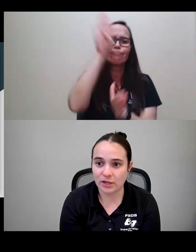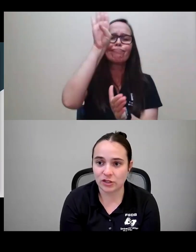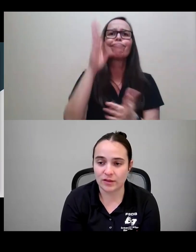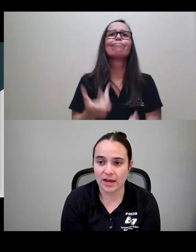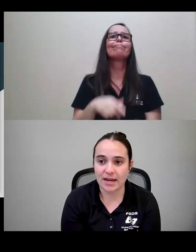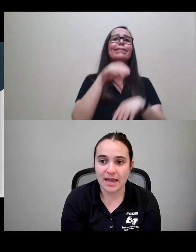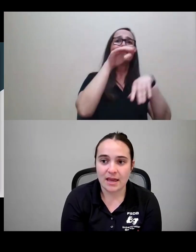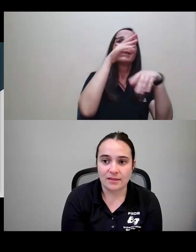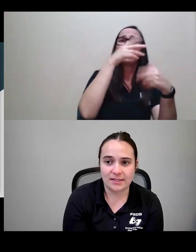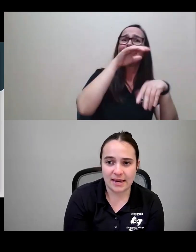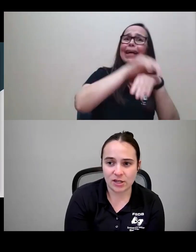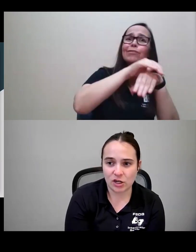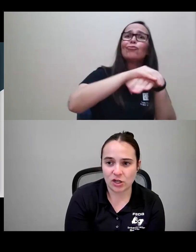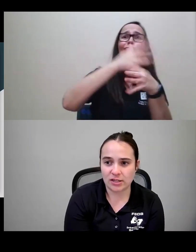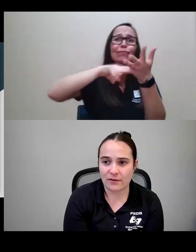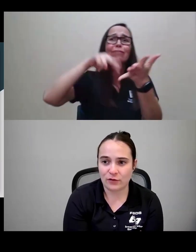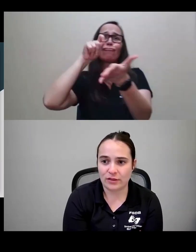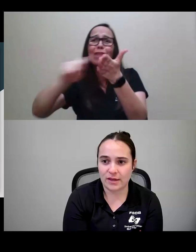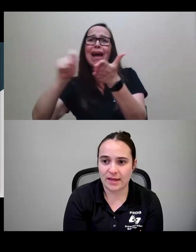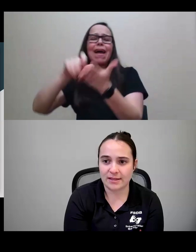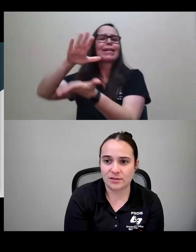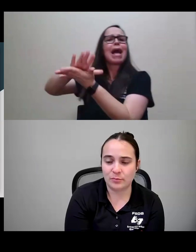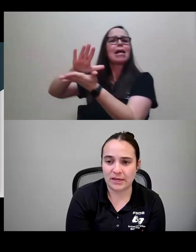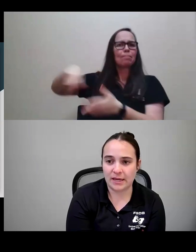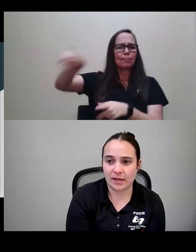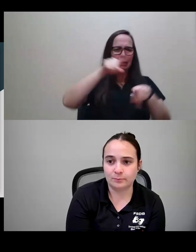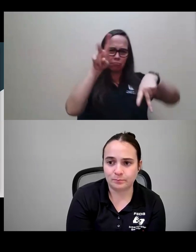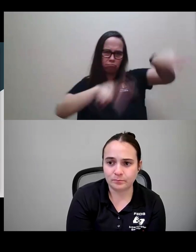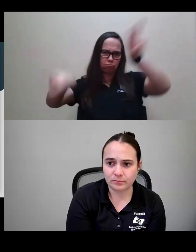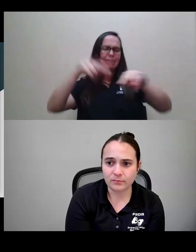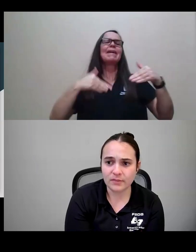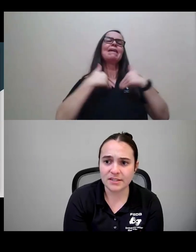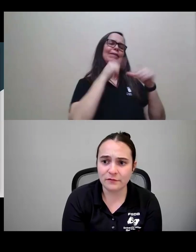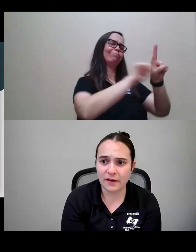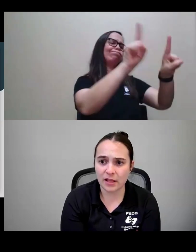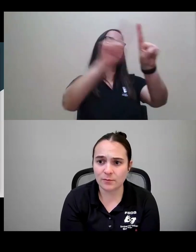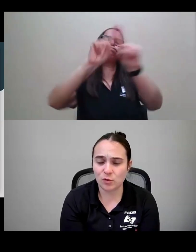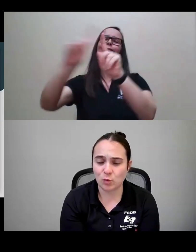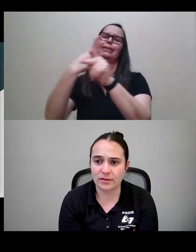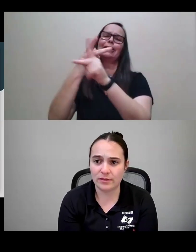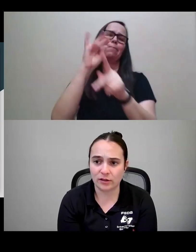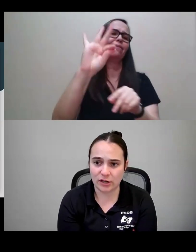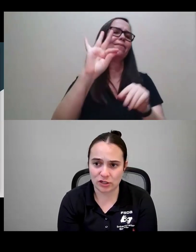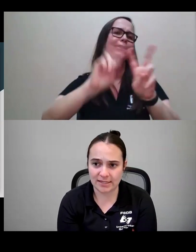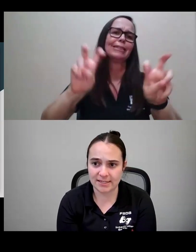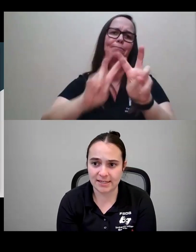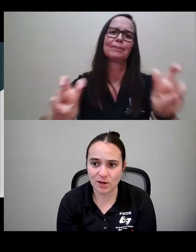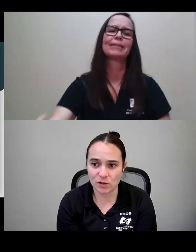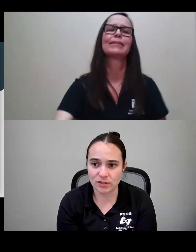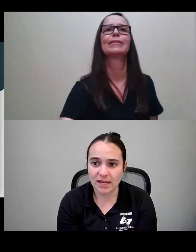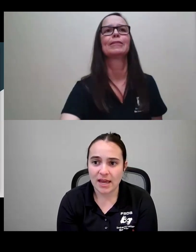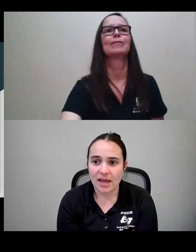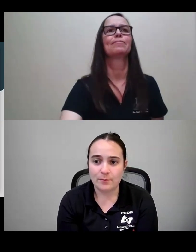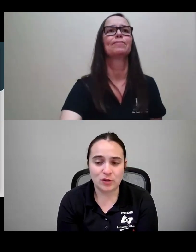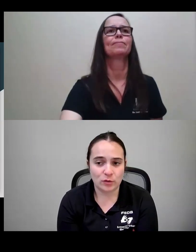to make sure that the standards and everything is being developed with their literacy skills.